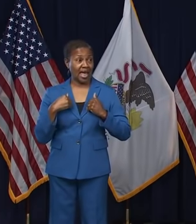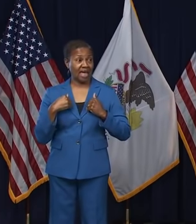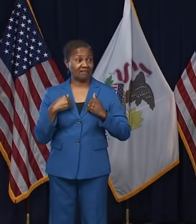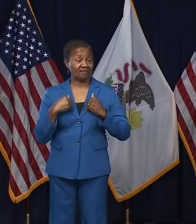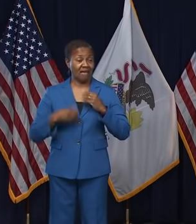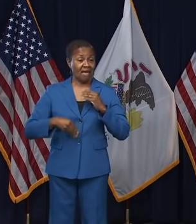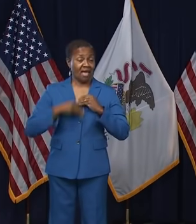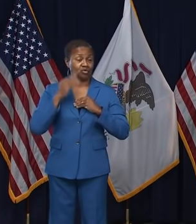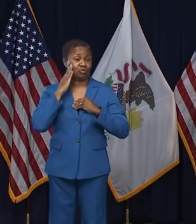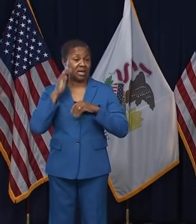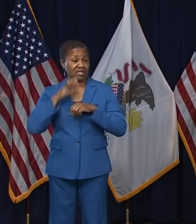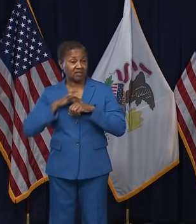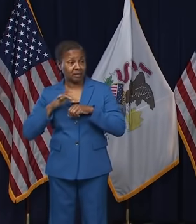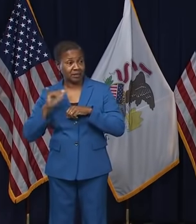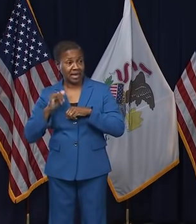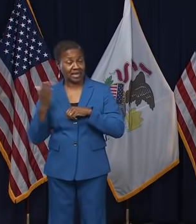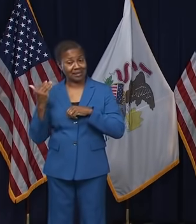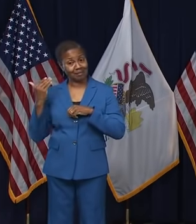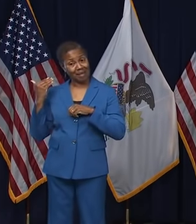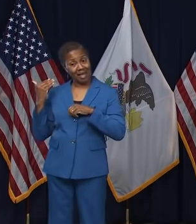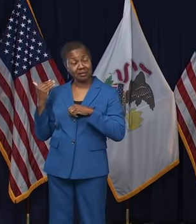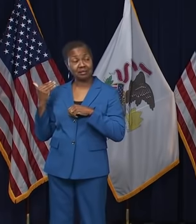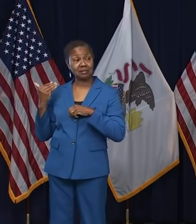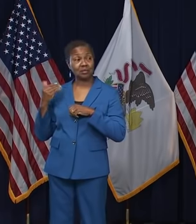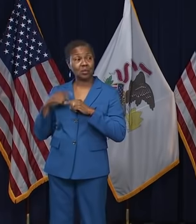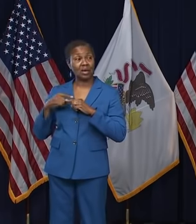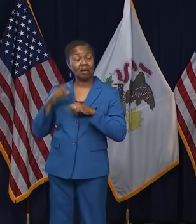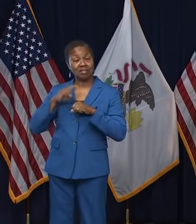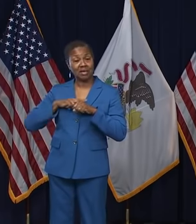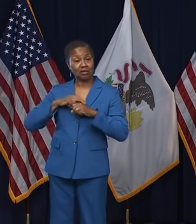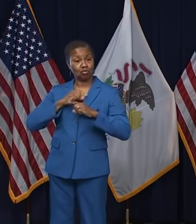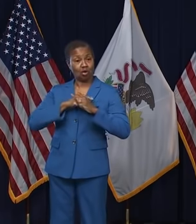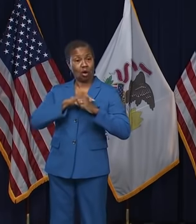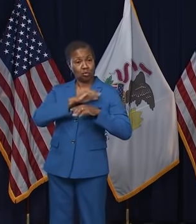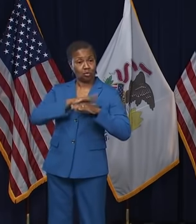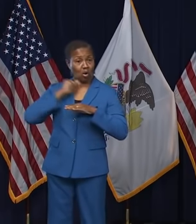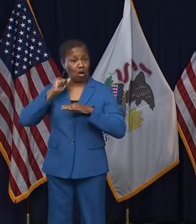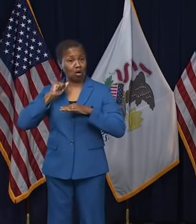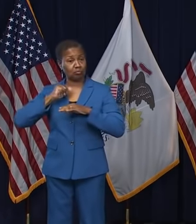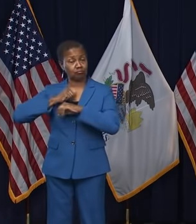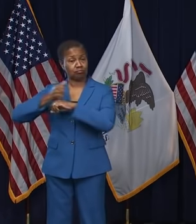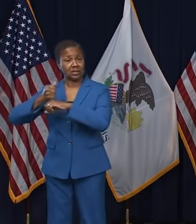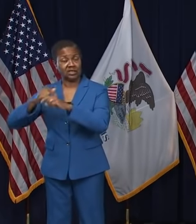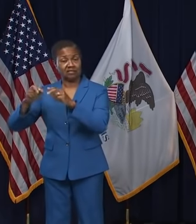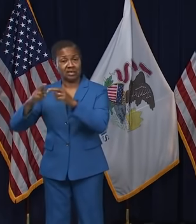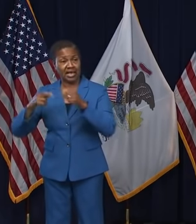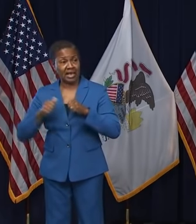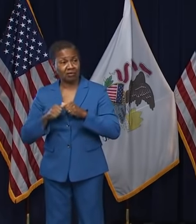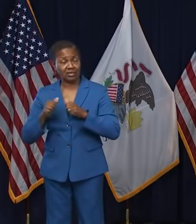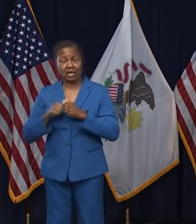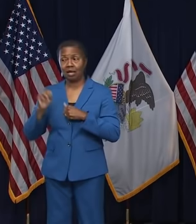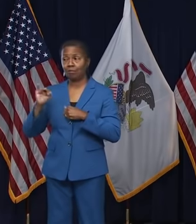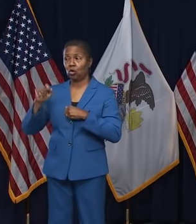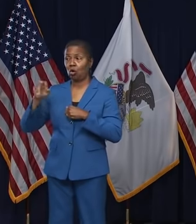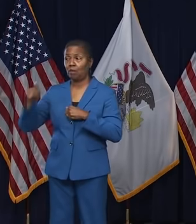The state you have the best